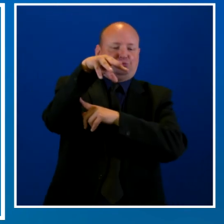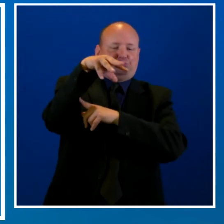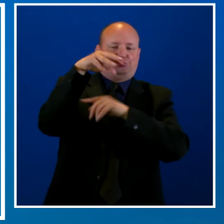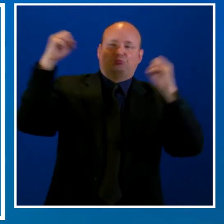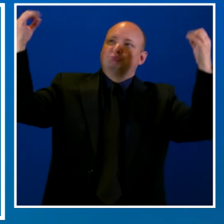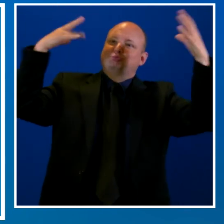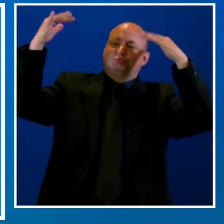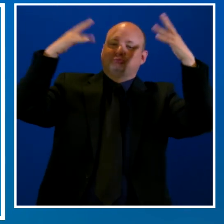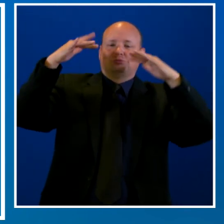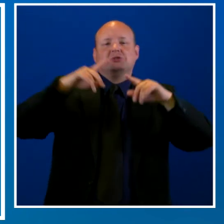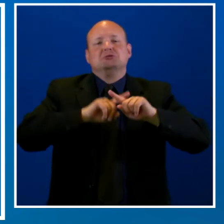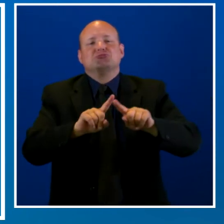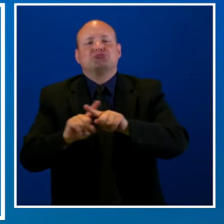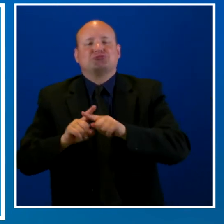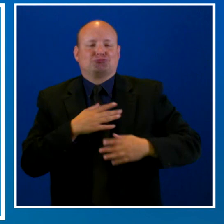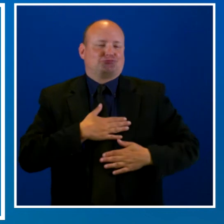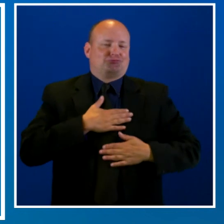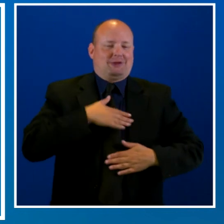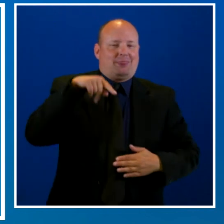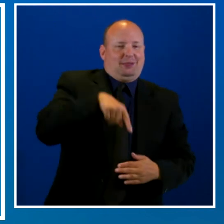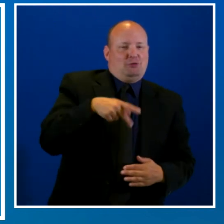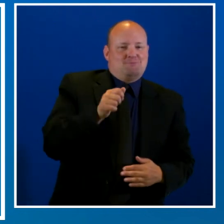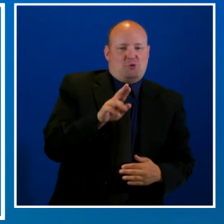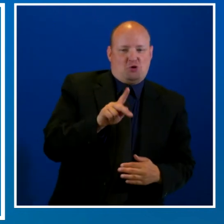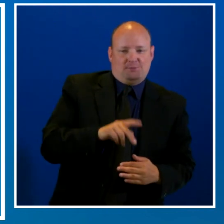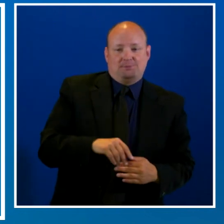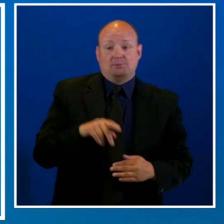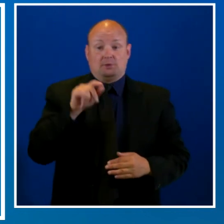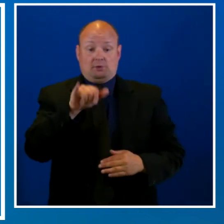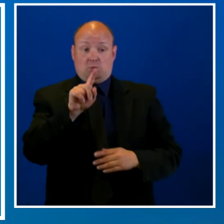The Columbia River water feature at the Vancouver Waterfront Park